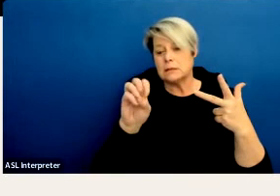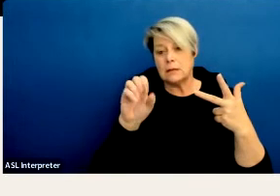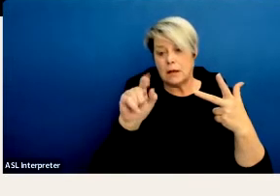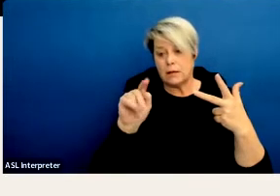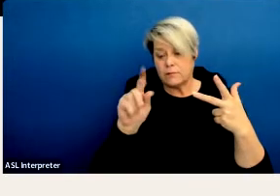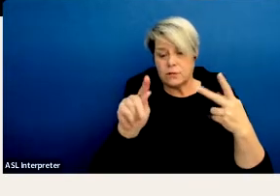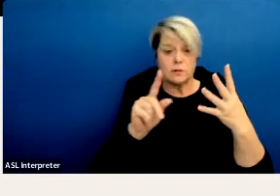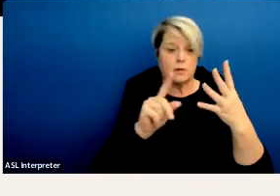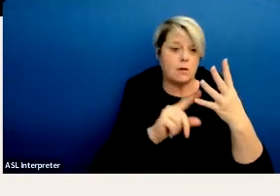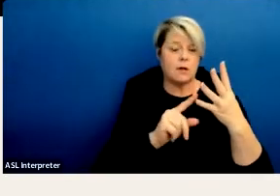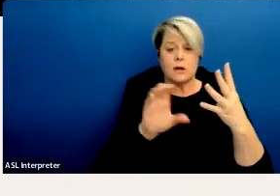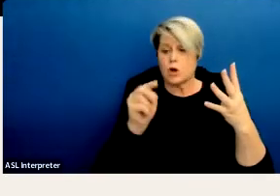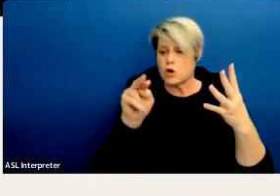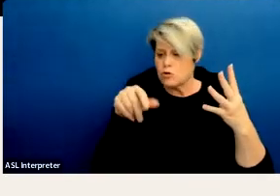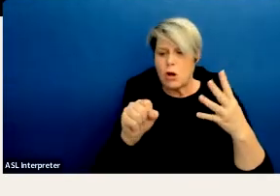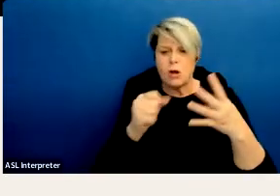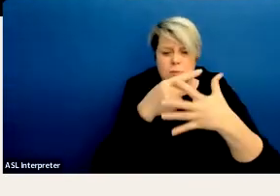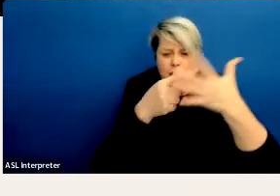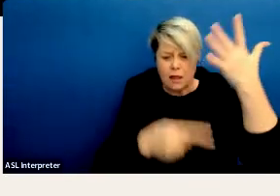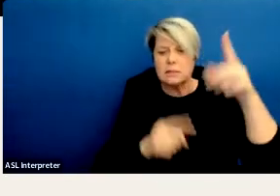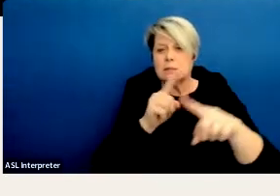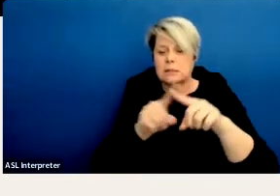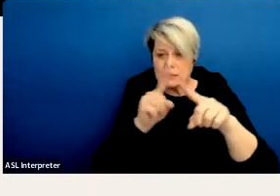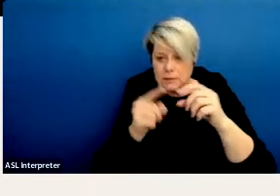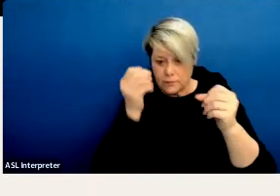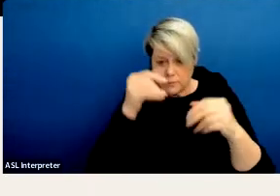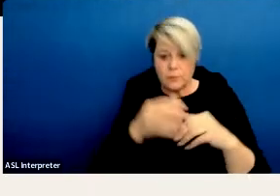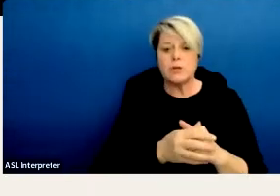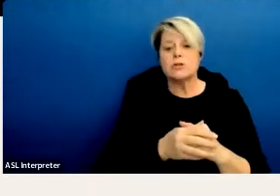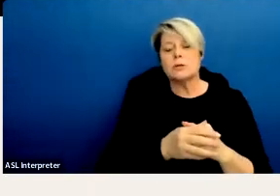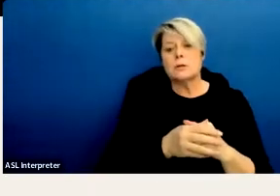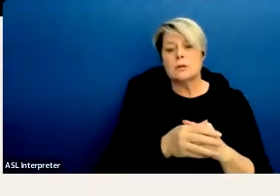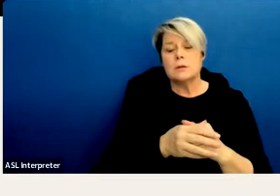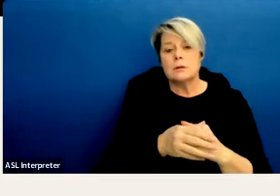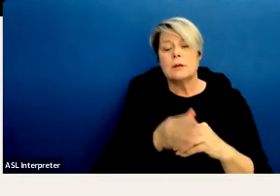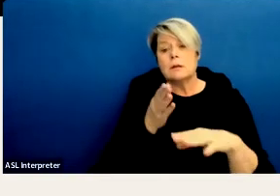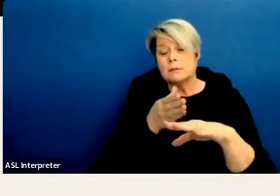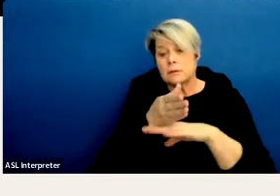species,ing livestock, production, pest management